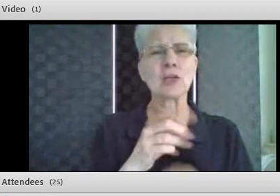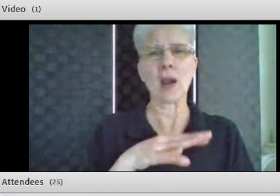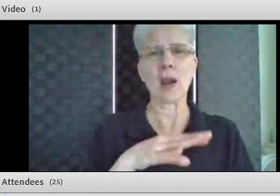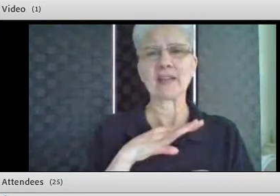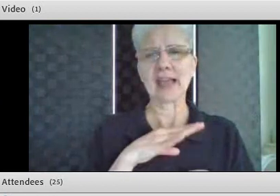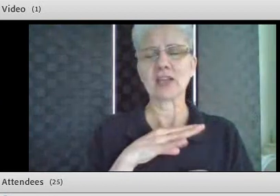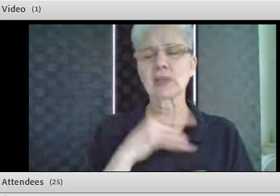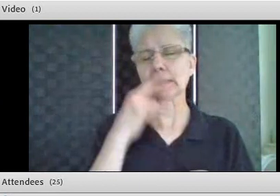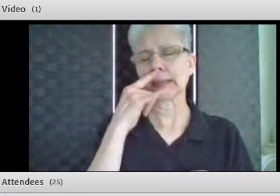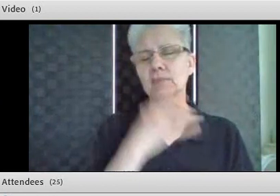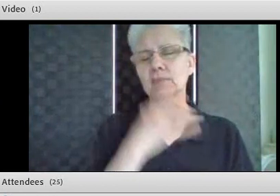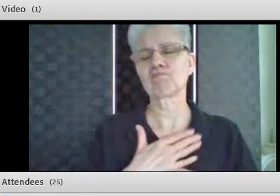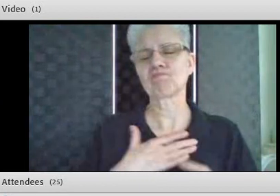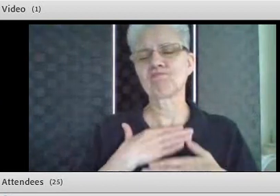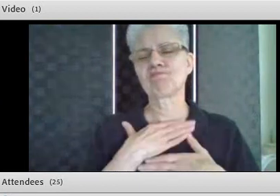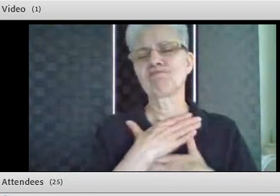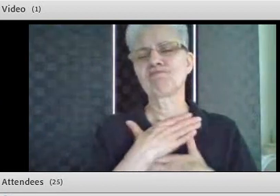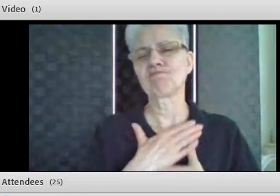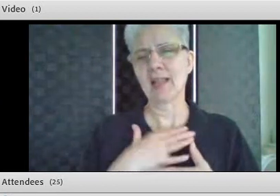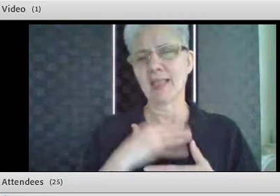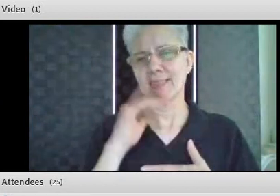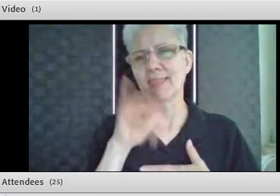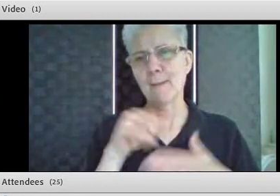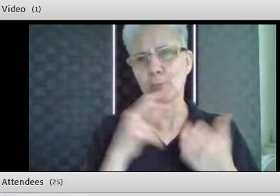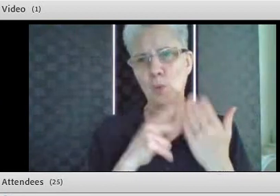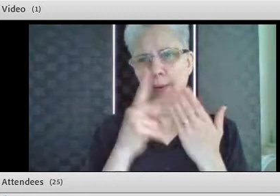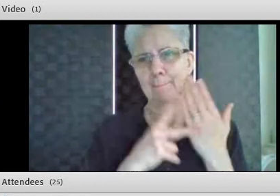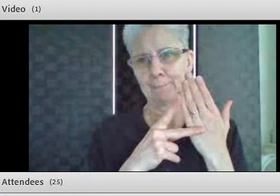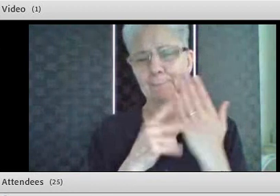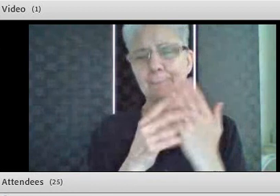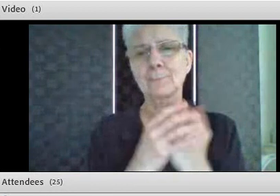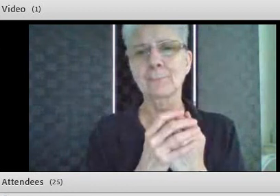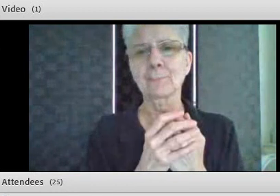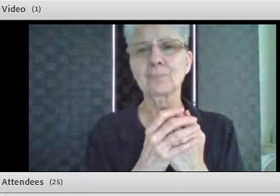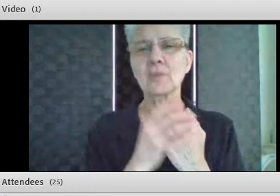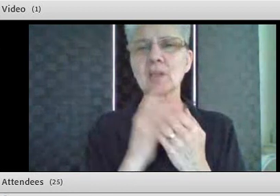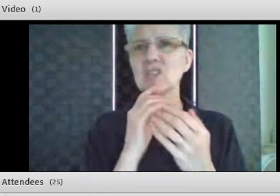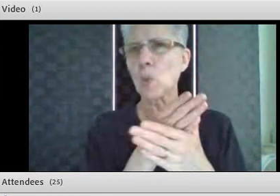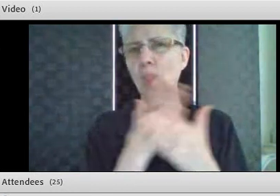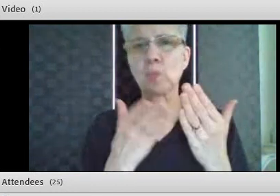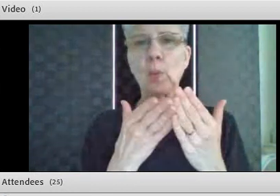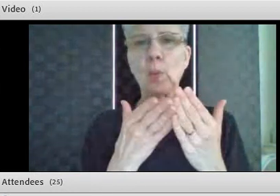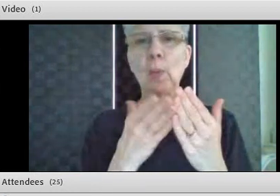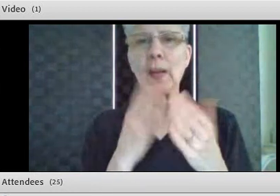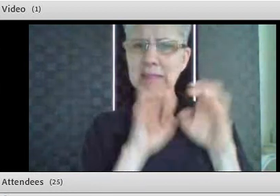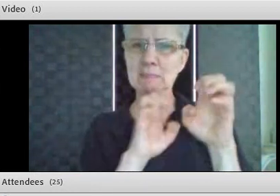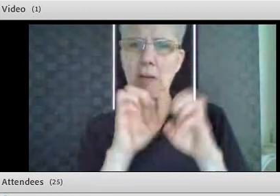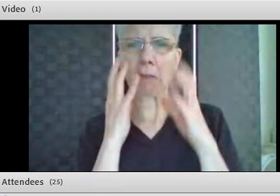but this is a really high-interest, easy-to-use, really low-running-curve, instant-gratification type of program.